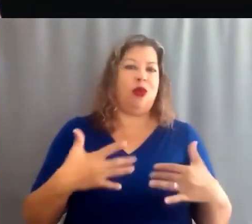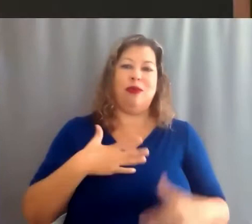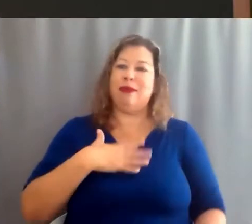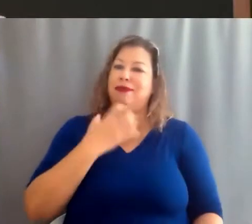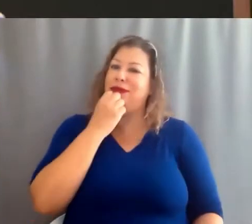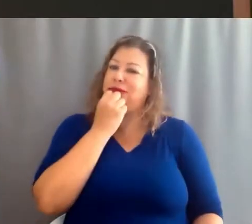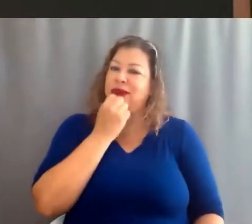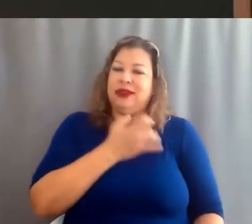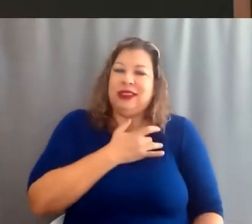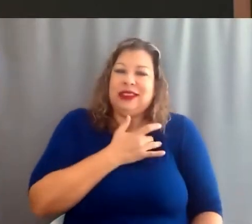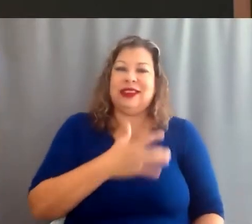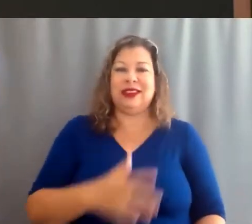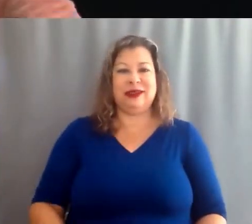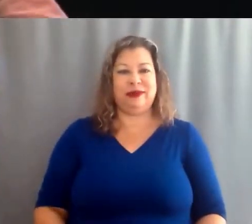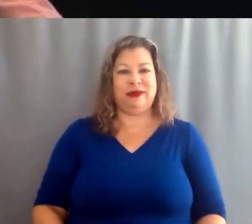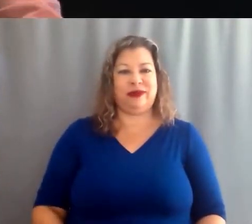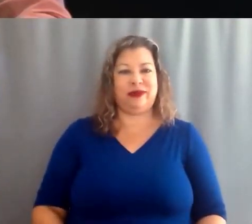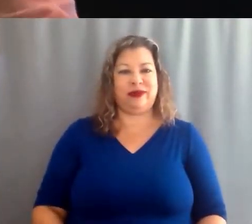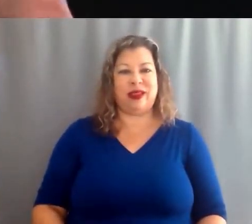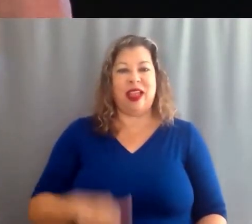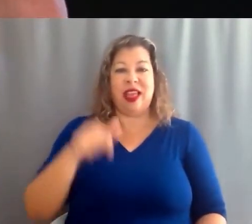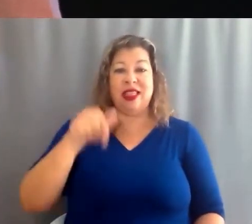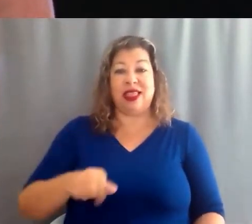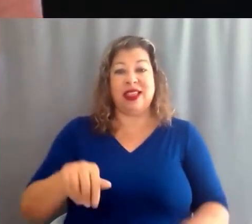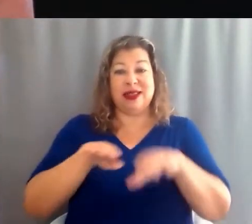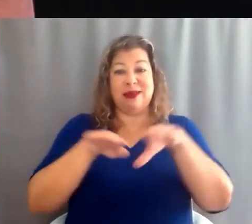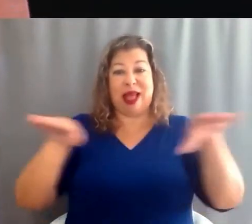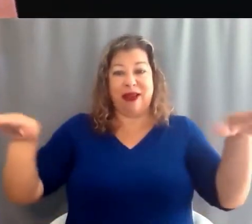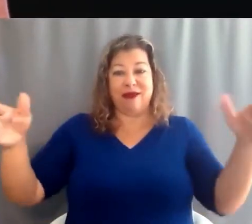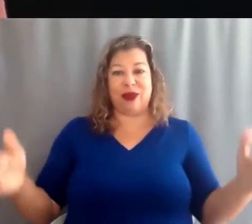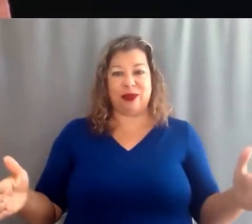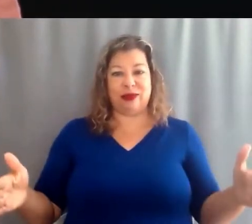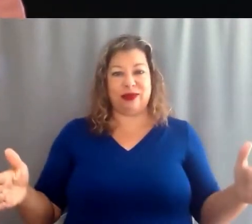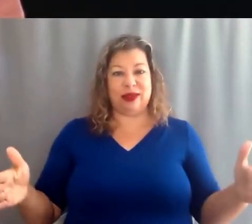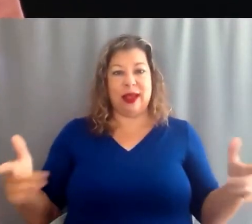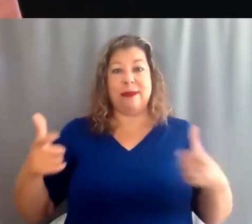On this platform, that is big enough for young folks to